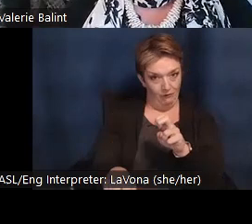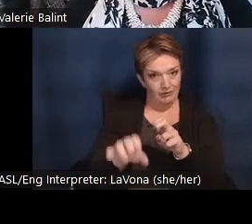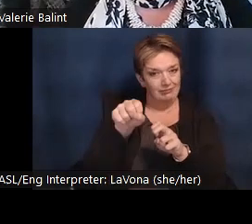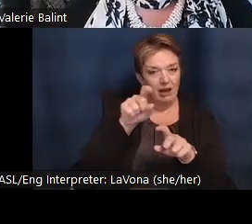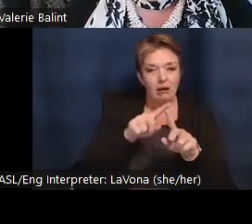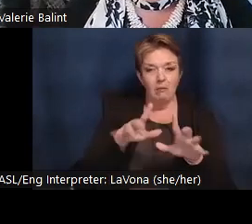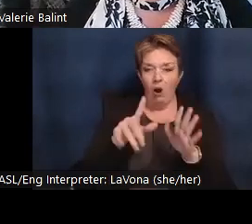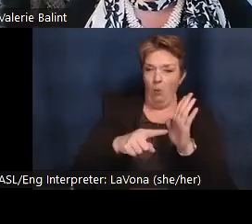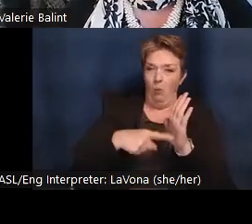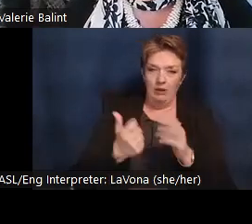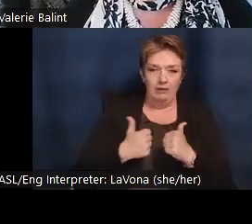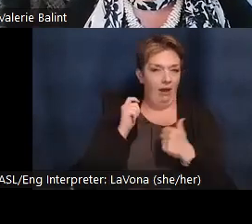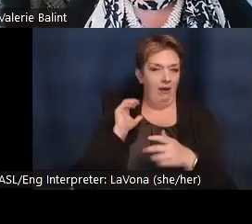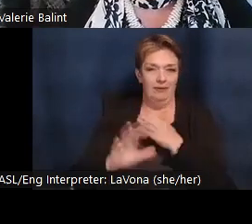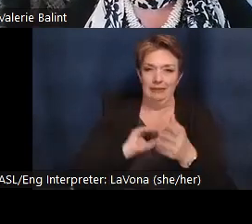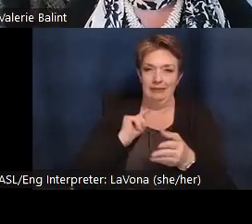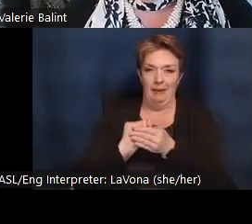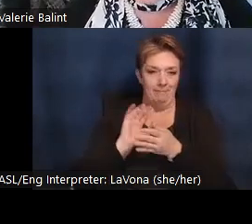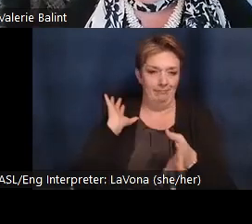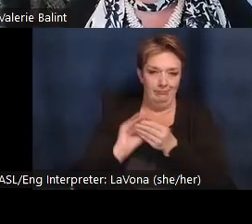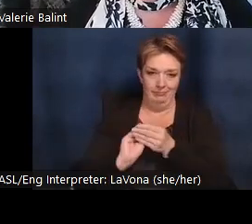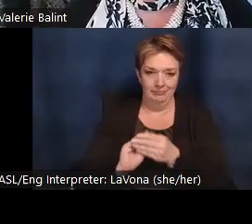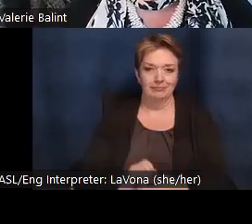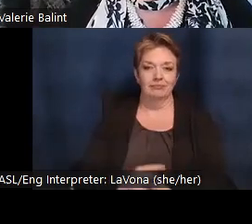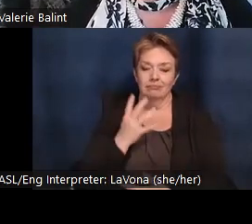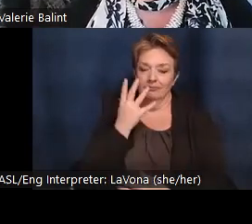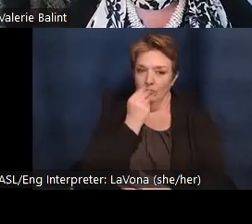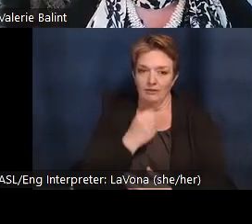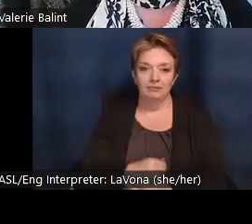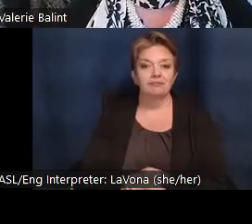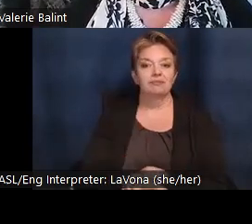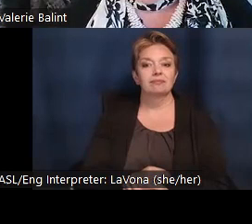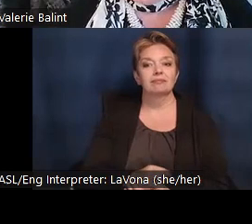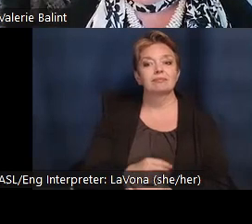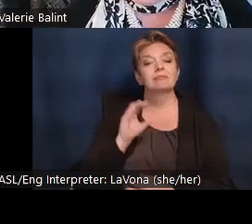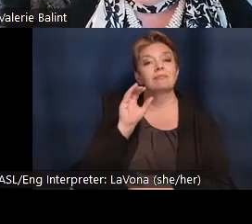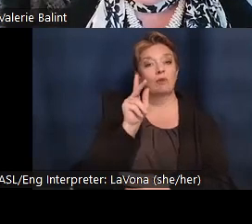Los Luceros, just 30 minutes southwest of the O'Keeffe Welcome Center in Abiquiú,